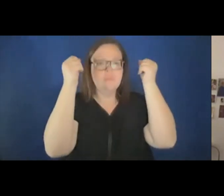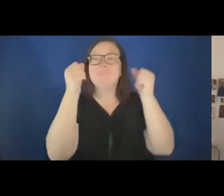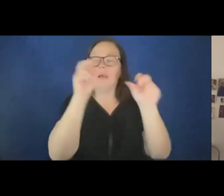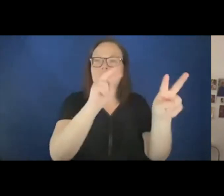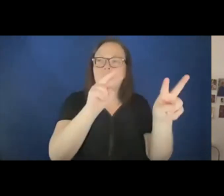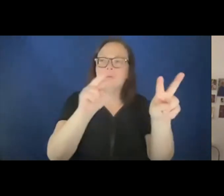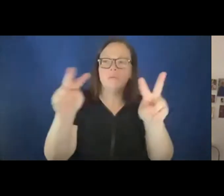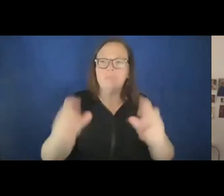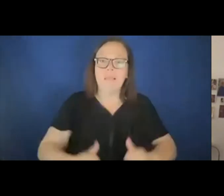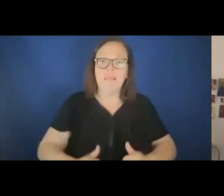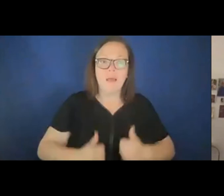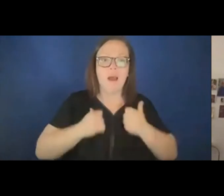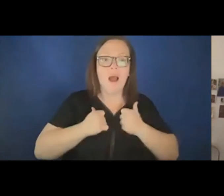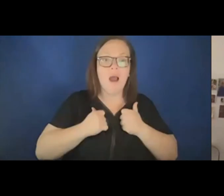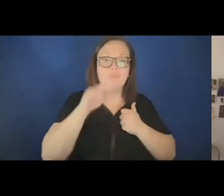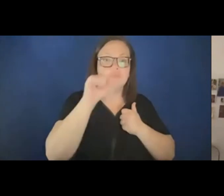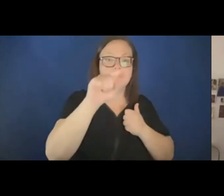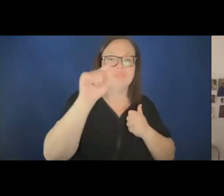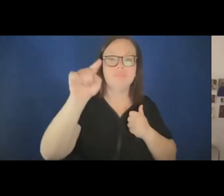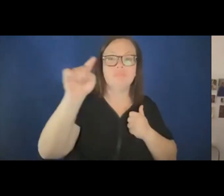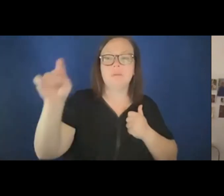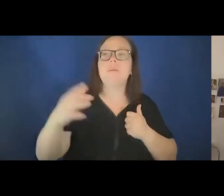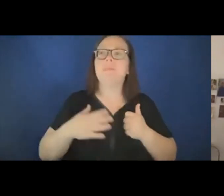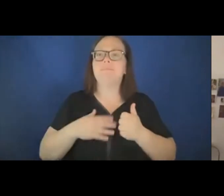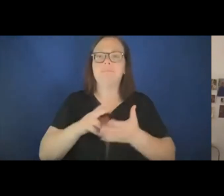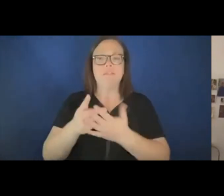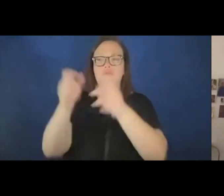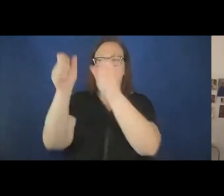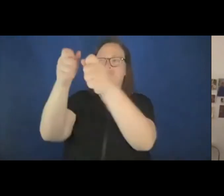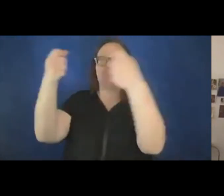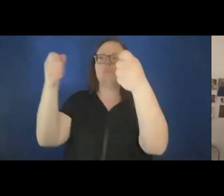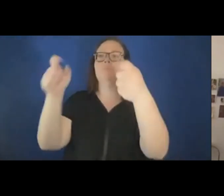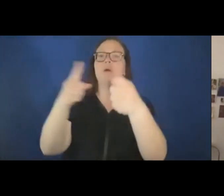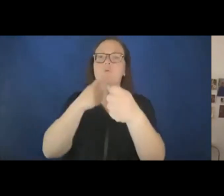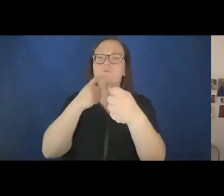aliveness. I open my cupboard to discover the plump red face of a tomato that I forgot